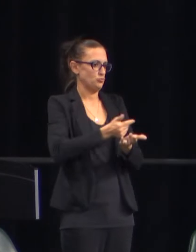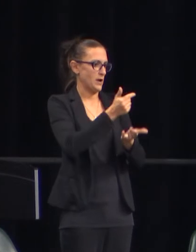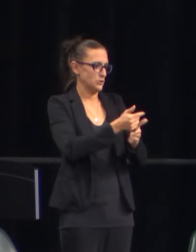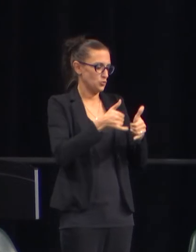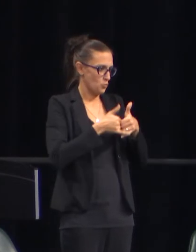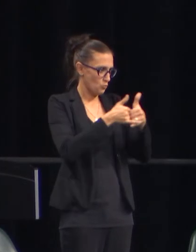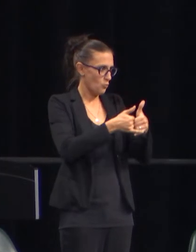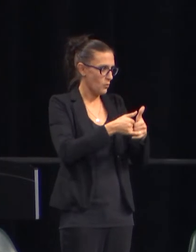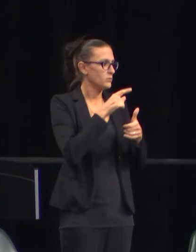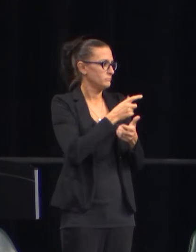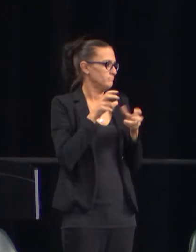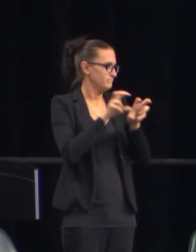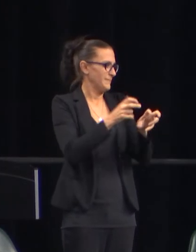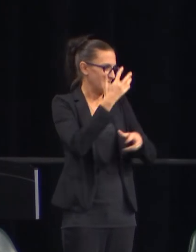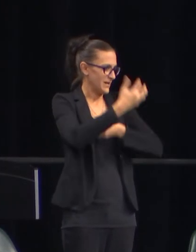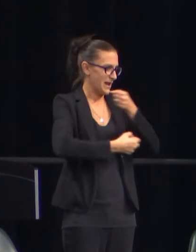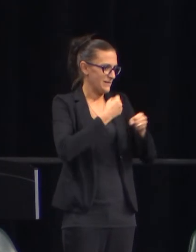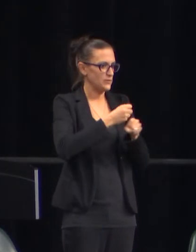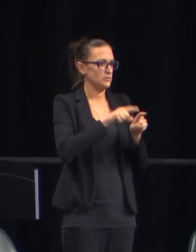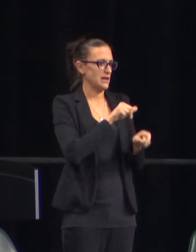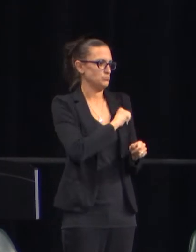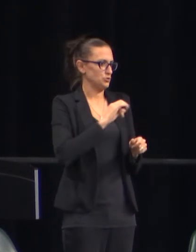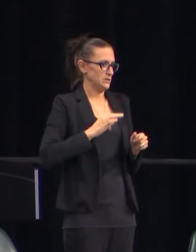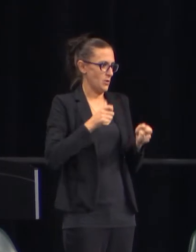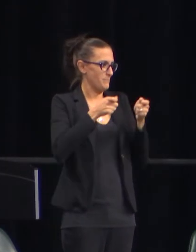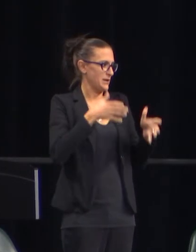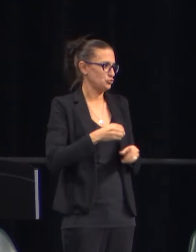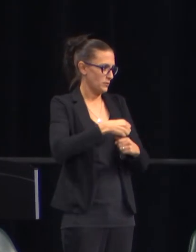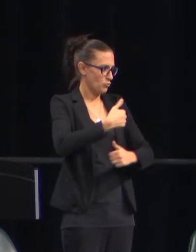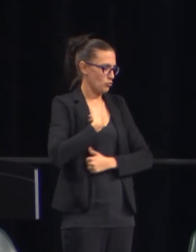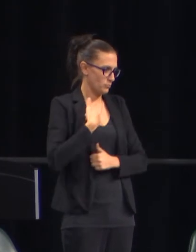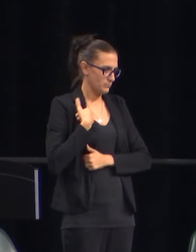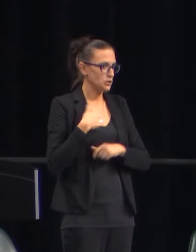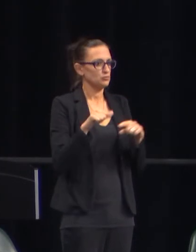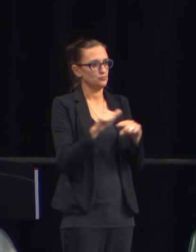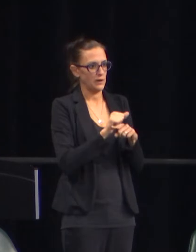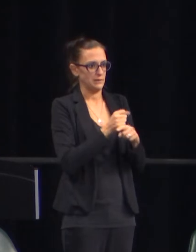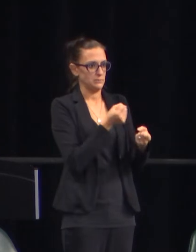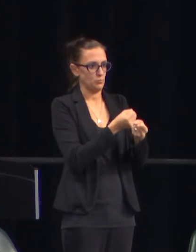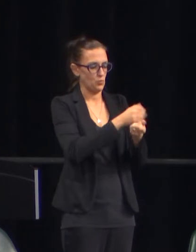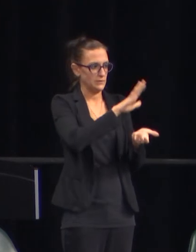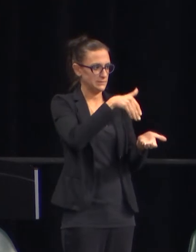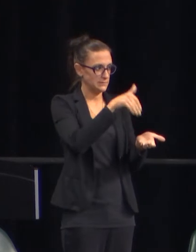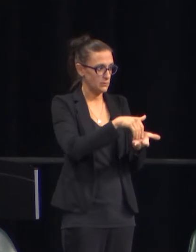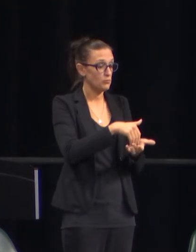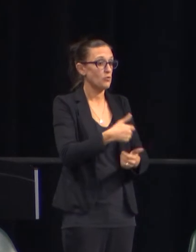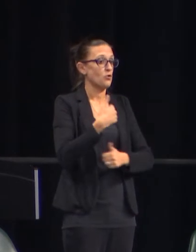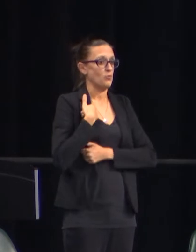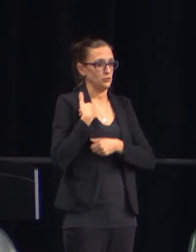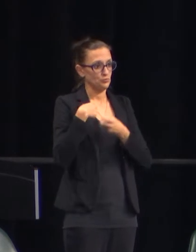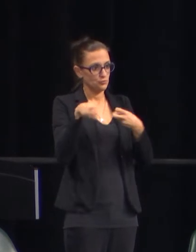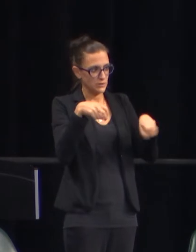She spent five years as a personnel manager in the Army Training Support Center, the Army Transportation Group,